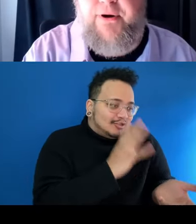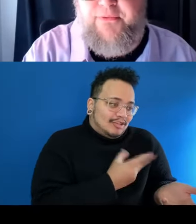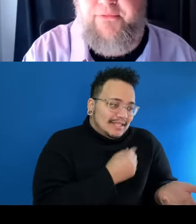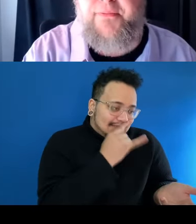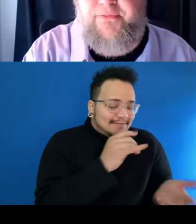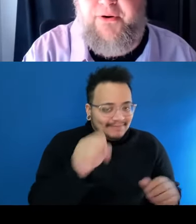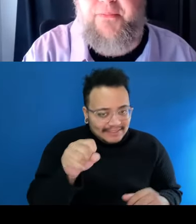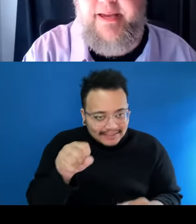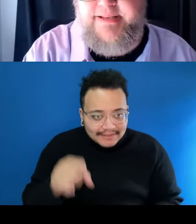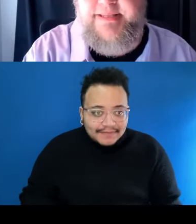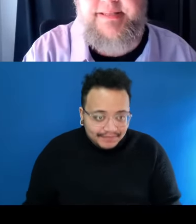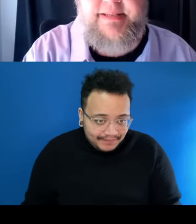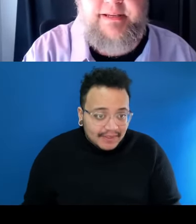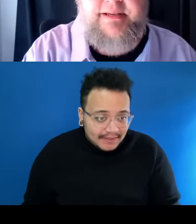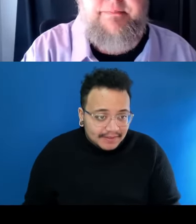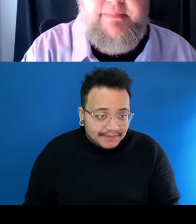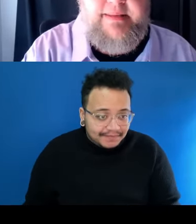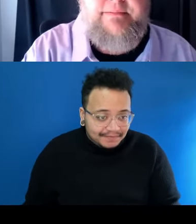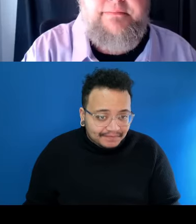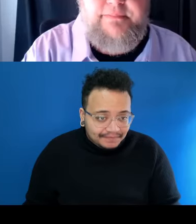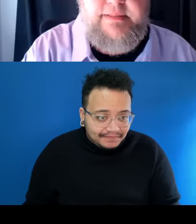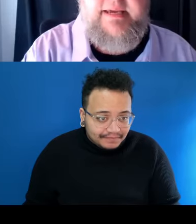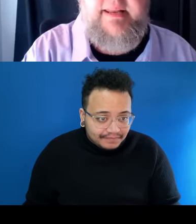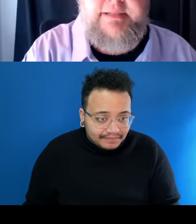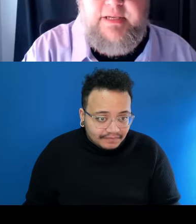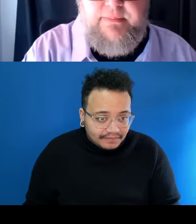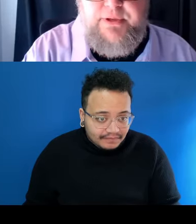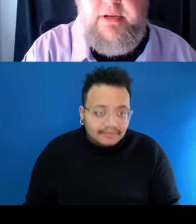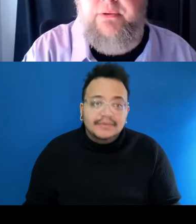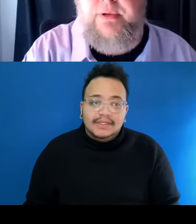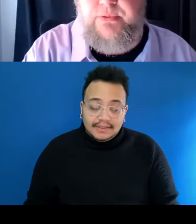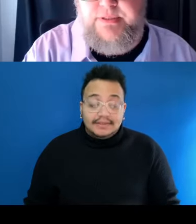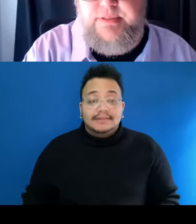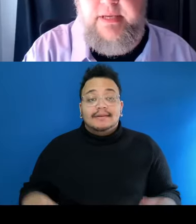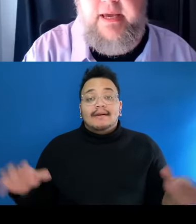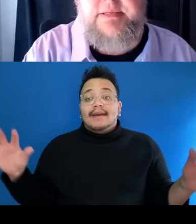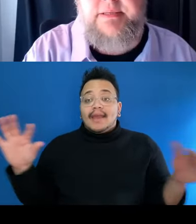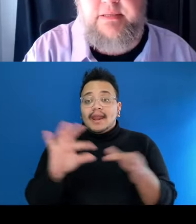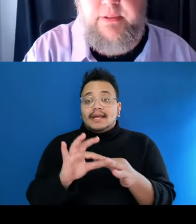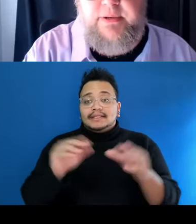Affirm, affirm, affirm. Yes. Connect to community and resources. Yes.